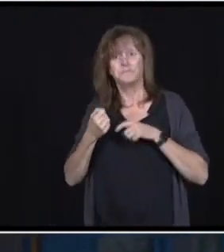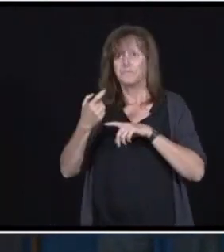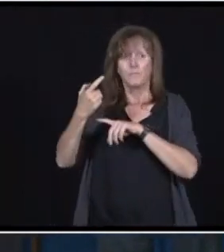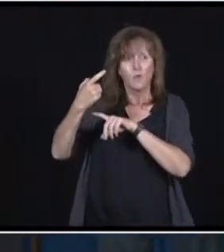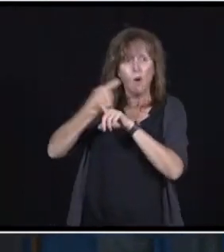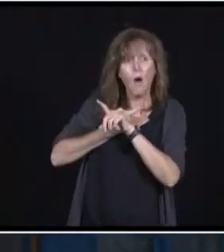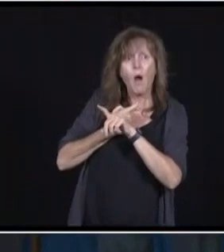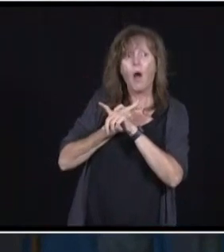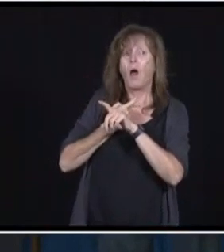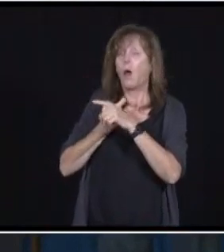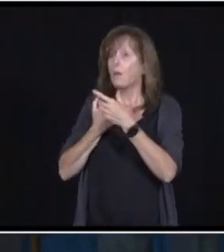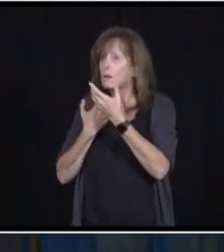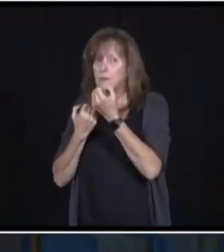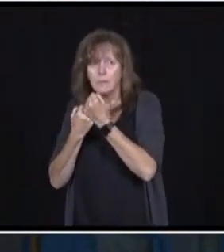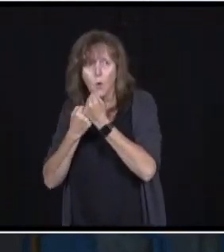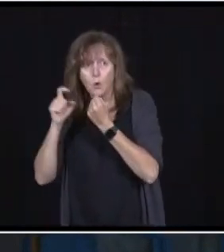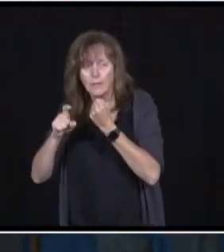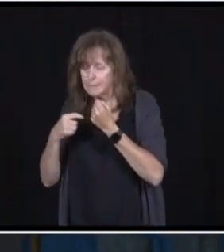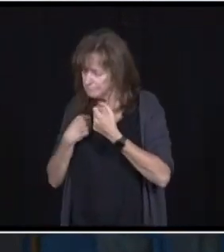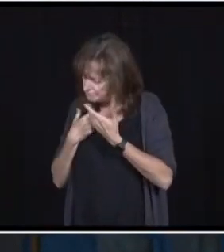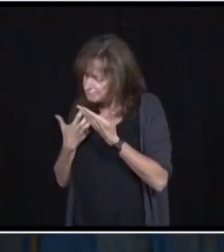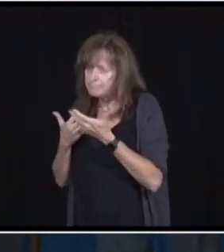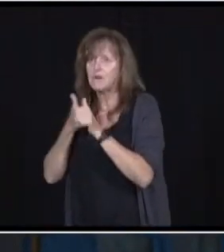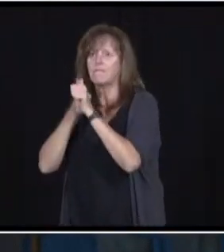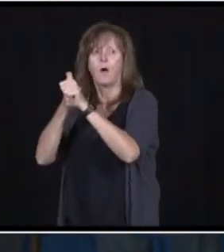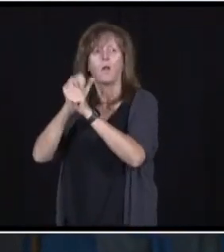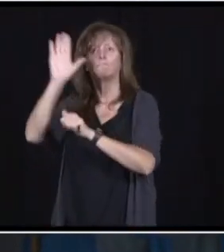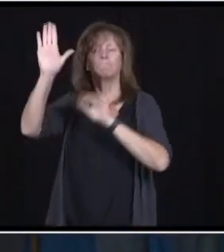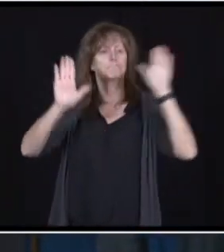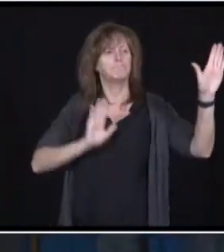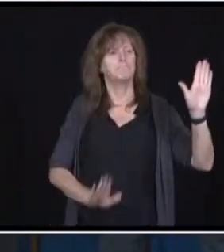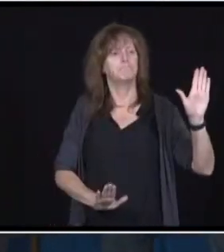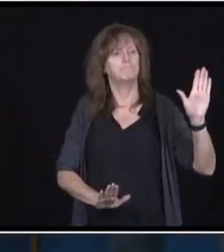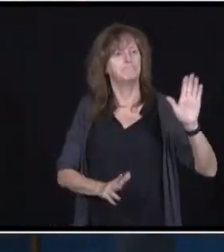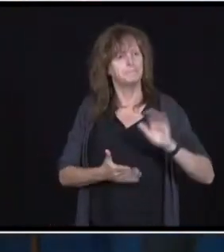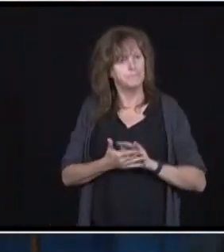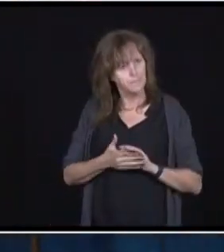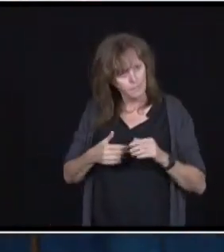merited in each region. Along with the chief medical officers of health.